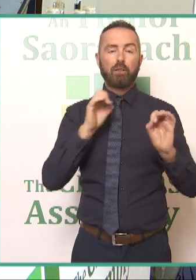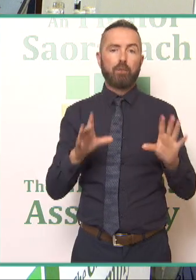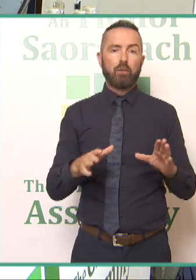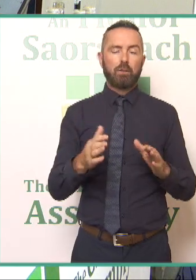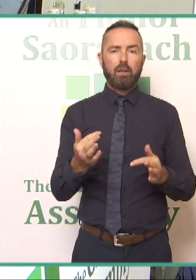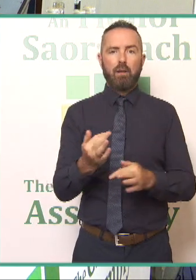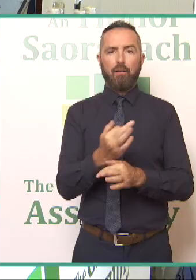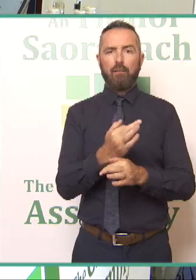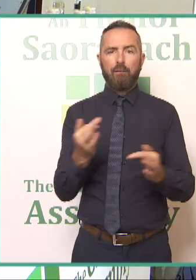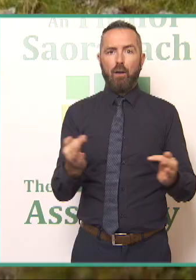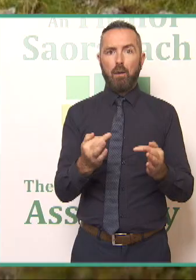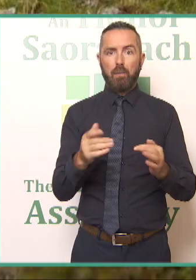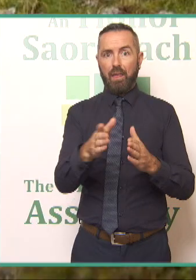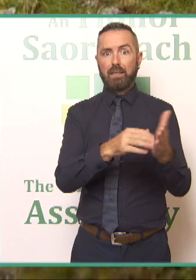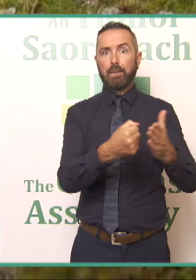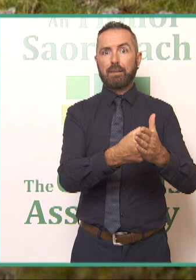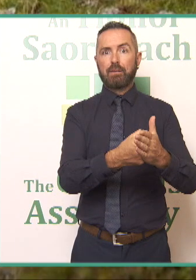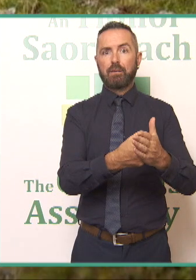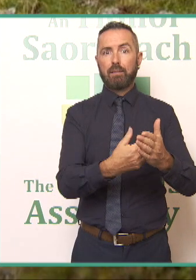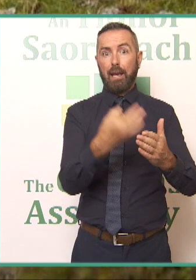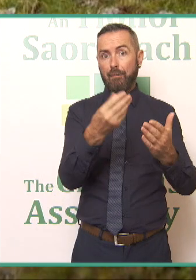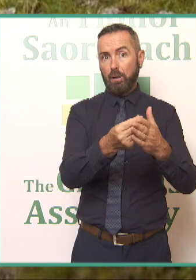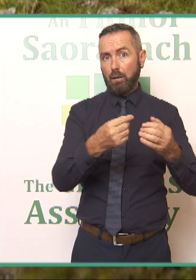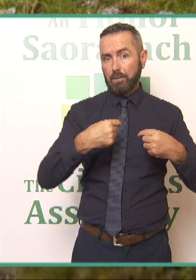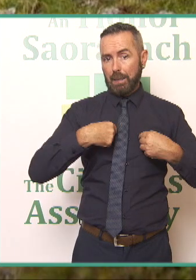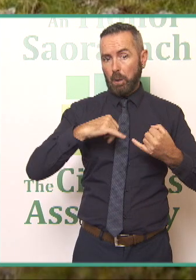Furniture gonna cost me and if so who's going to pay and how long am I going to get paid for